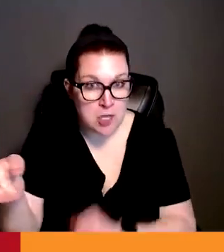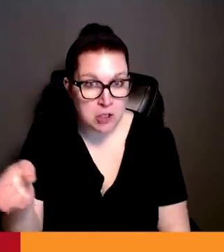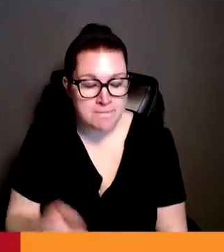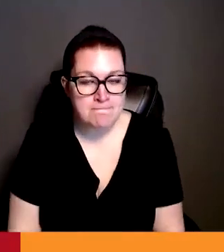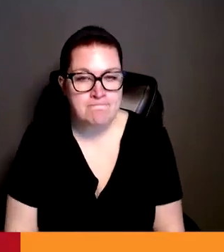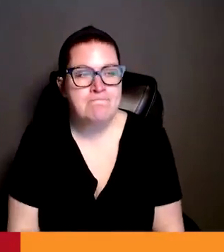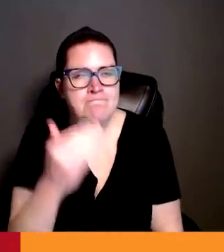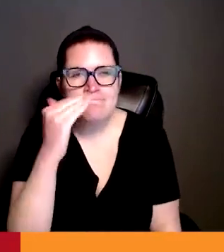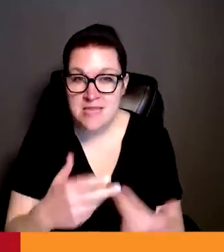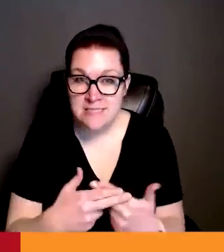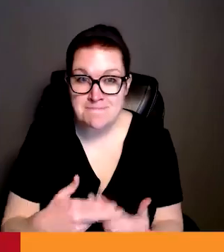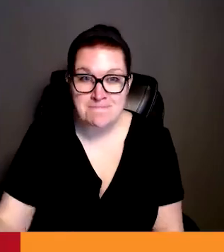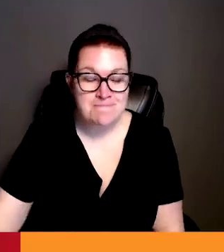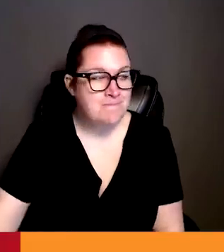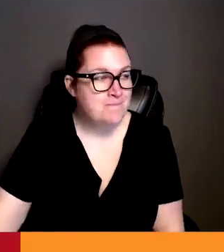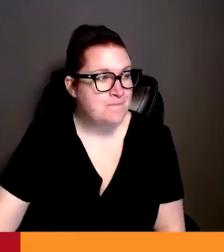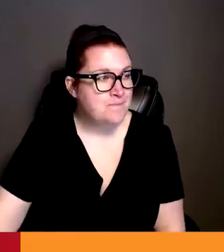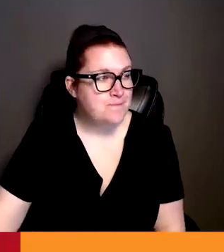Next slide, please.